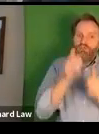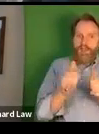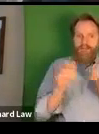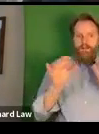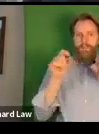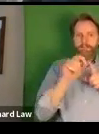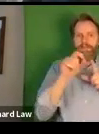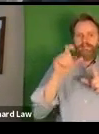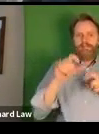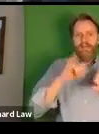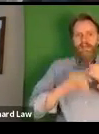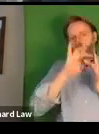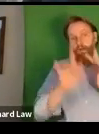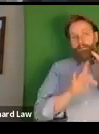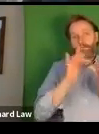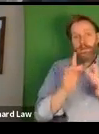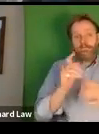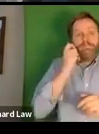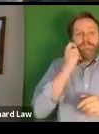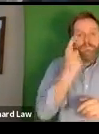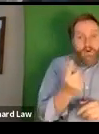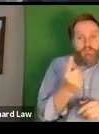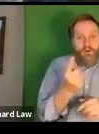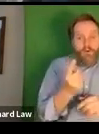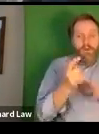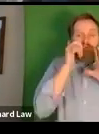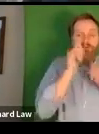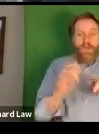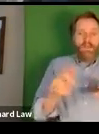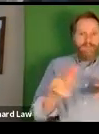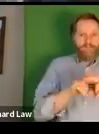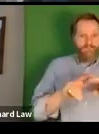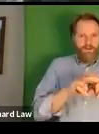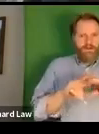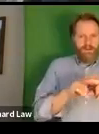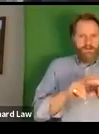Friday for that list of reps who are undertaking health and safety